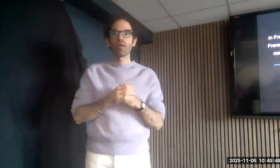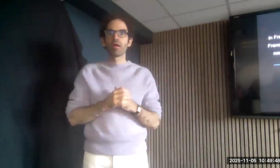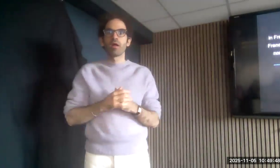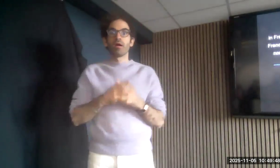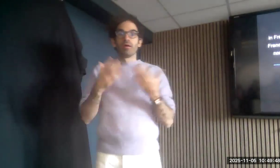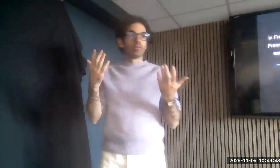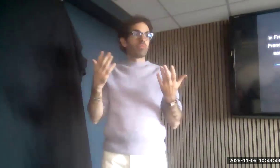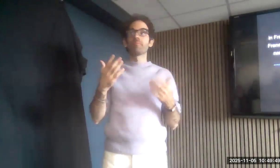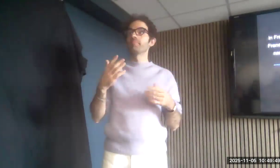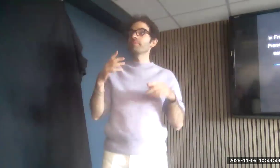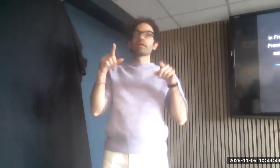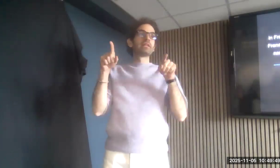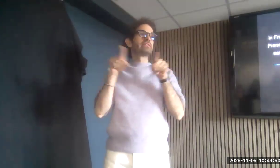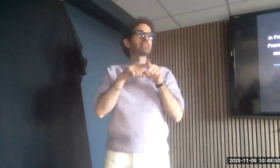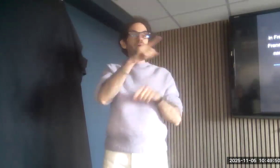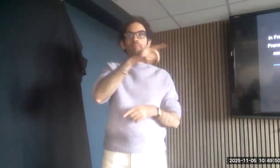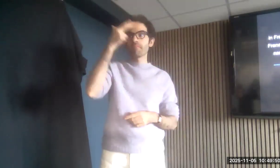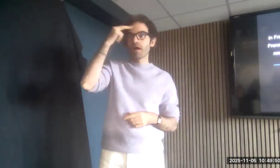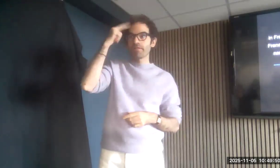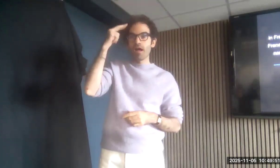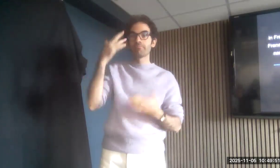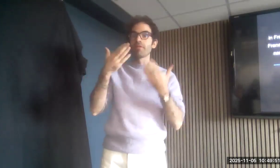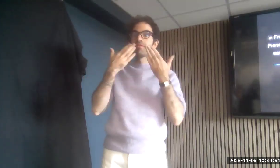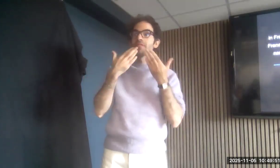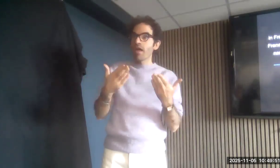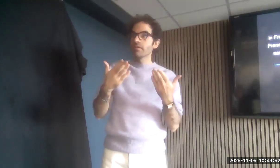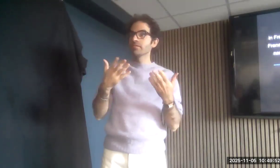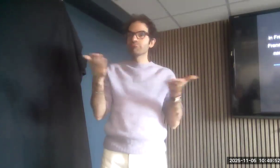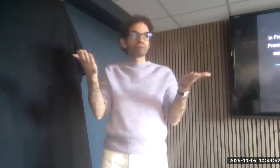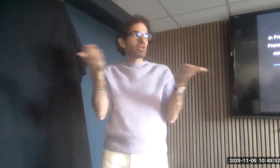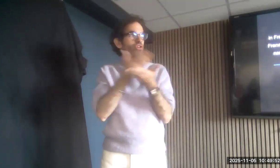Alright, I'll go ahead and get started then.